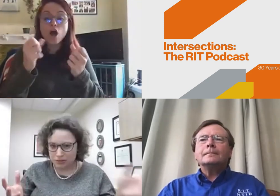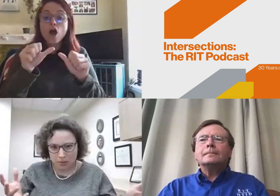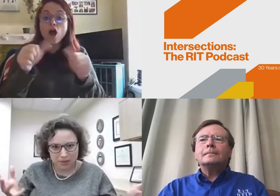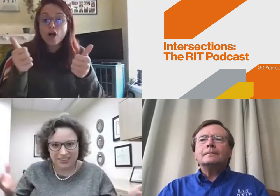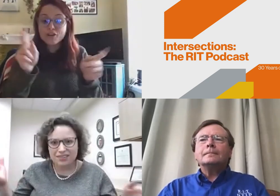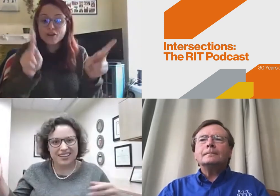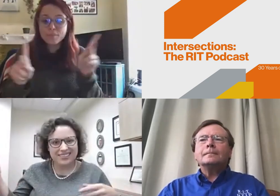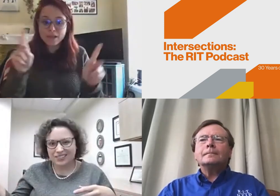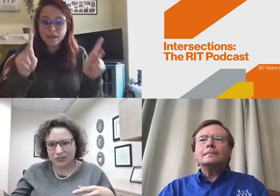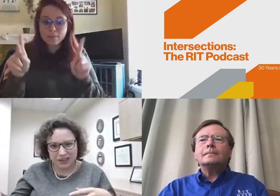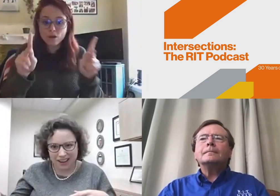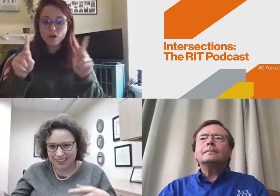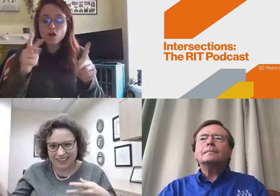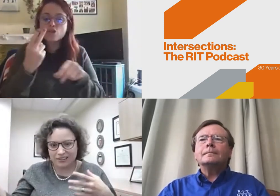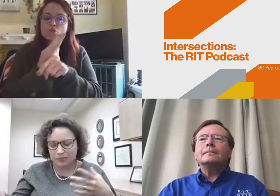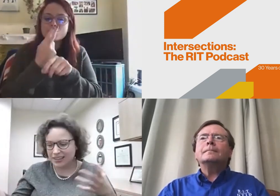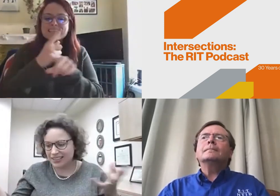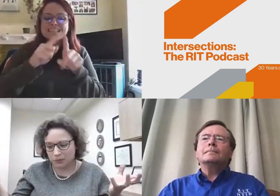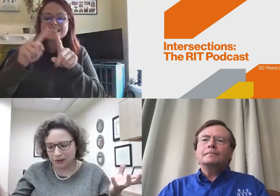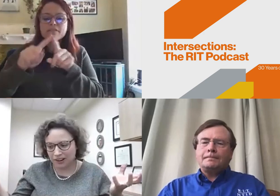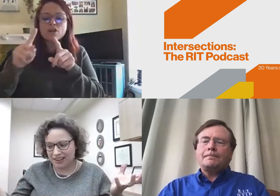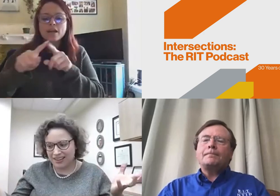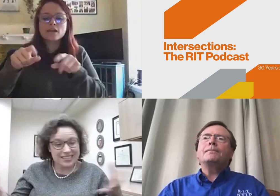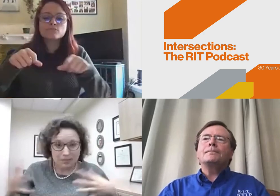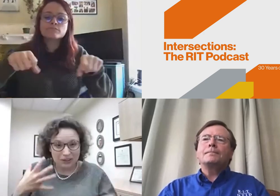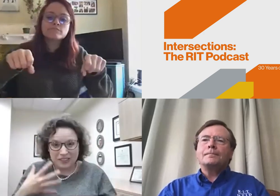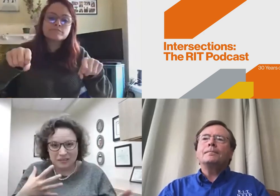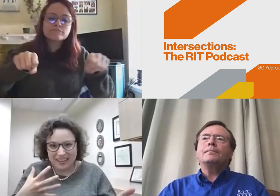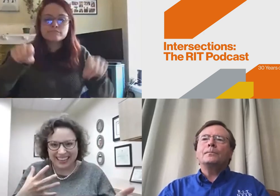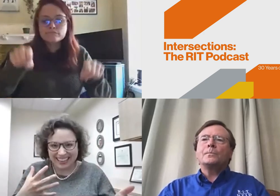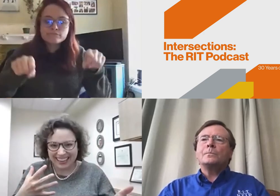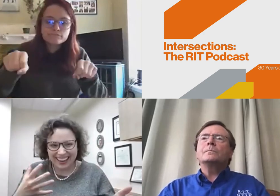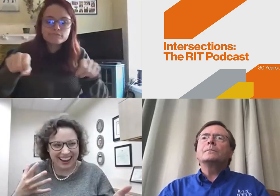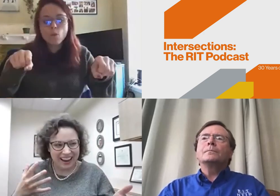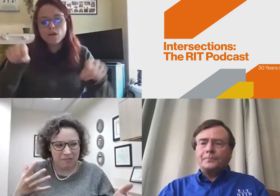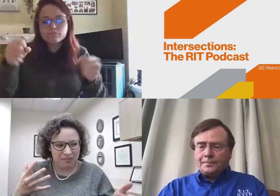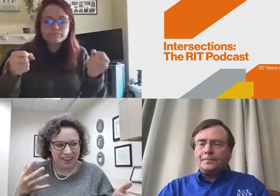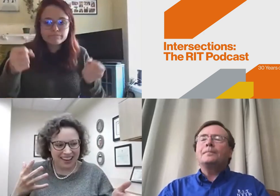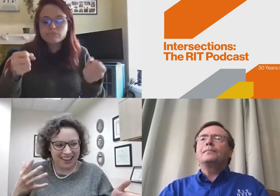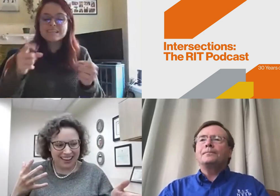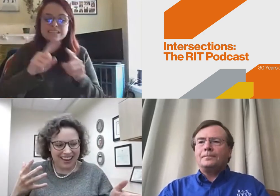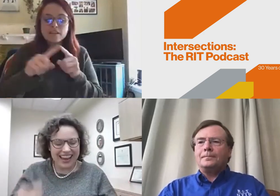mobility devices who navigated in ways that were similar to me.